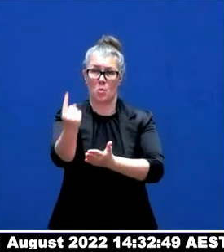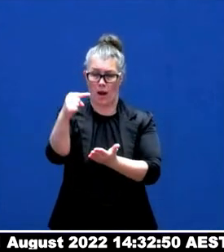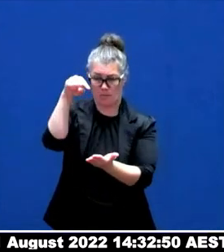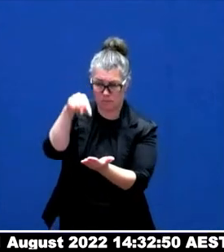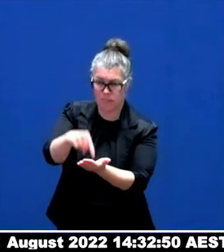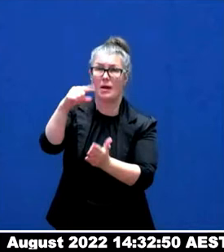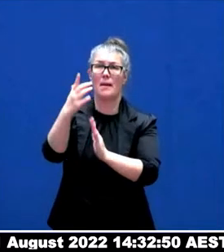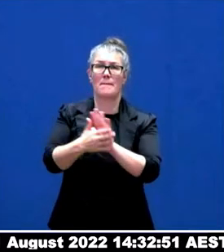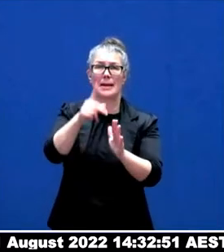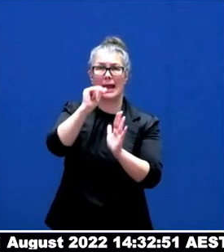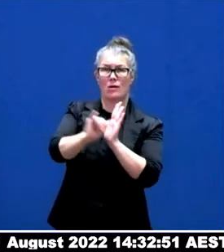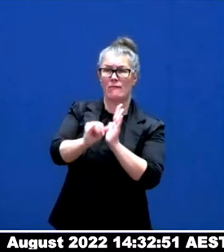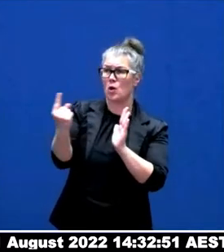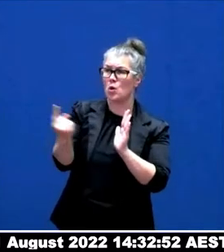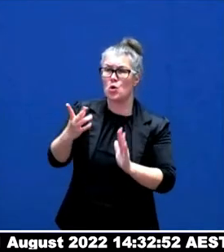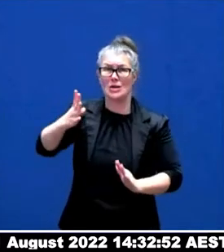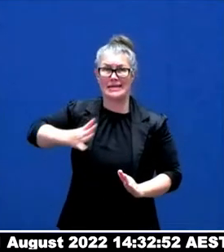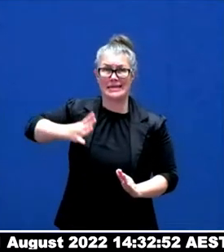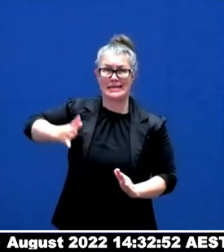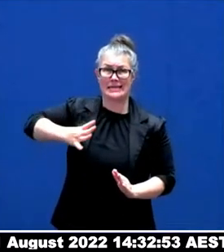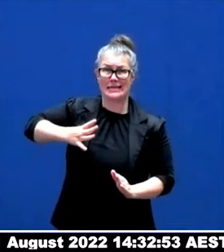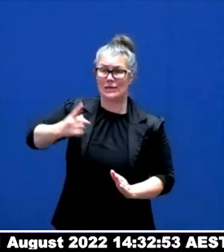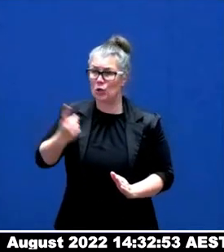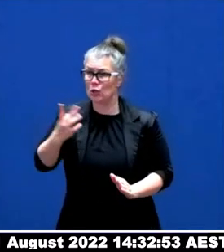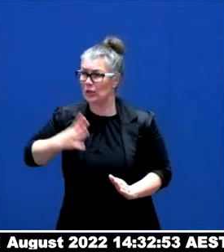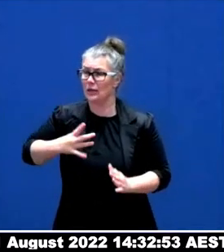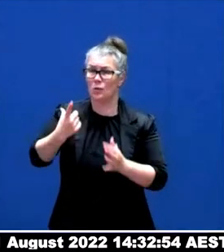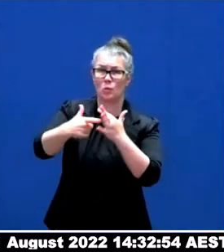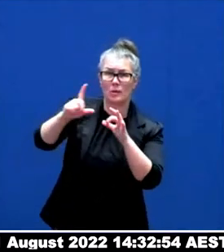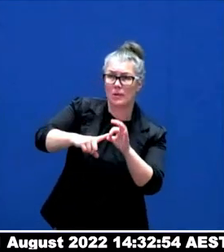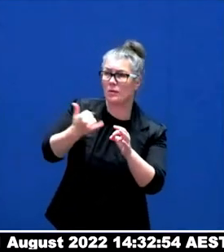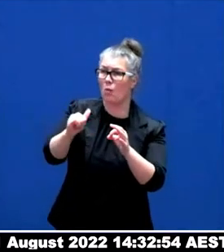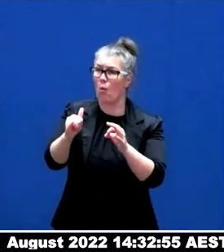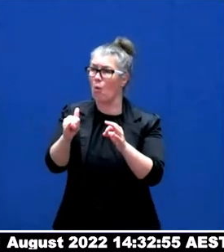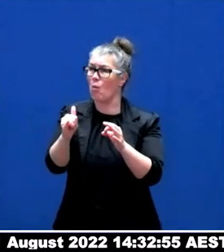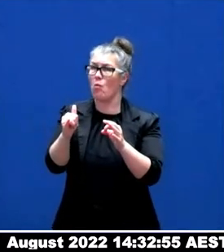participants who were in urgent need of equipment or might have needed short-term